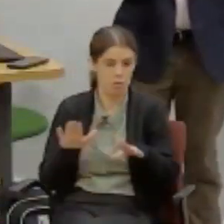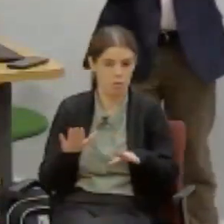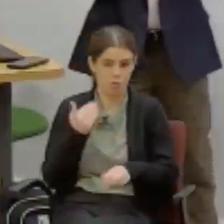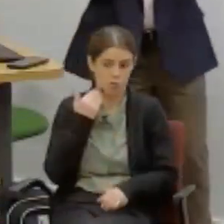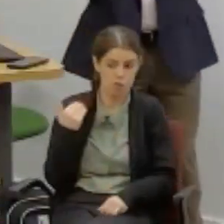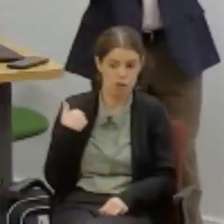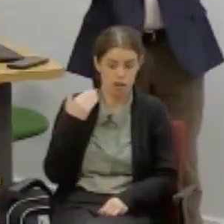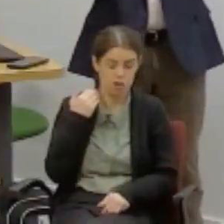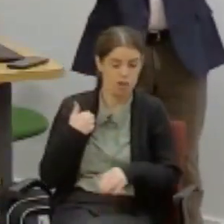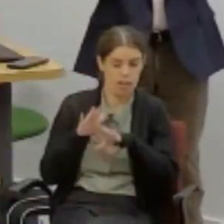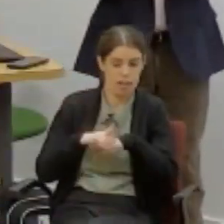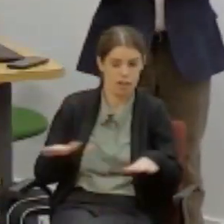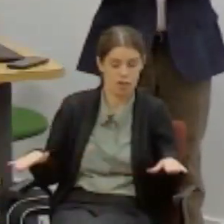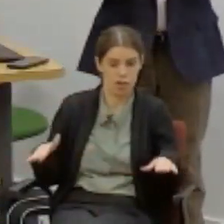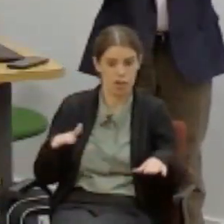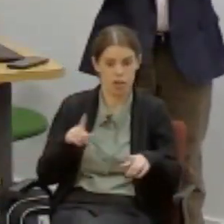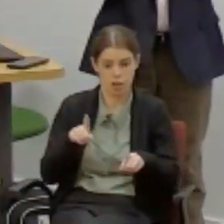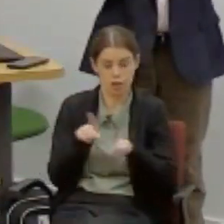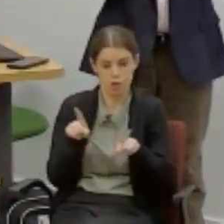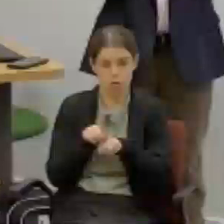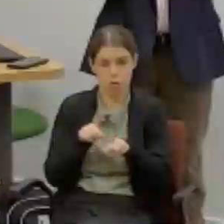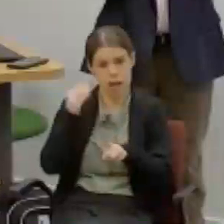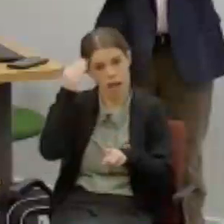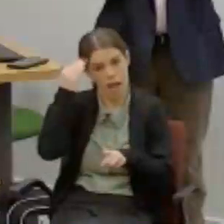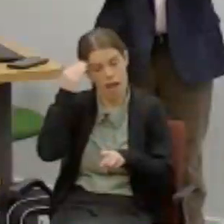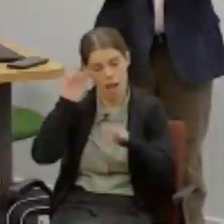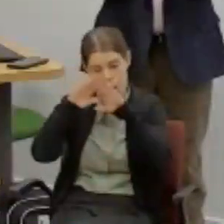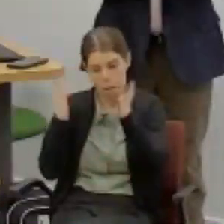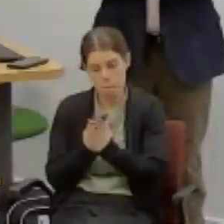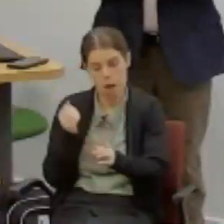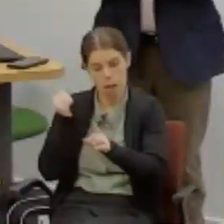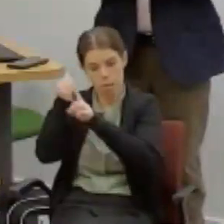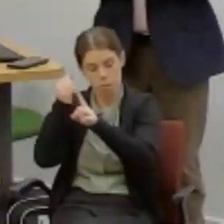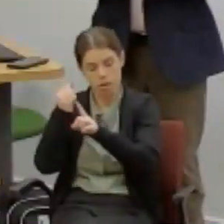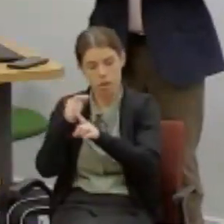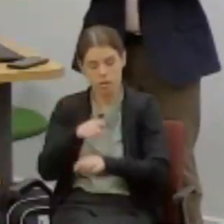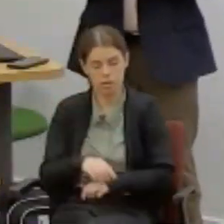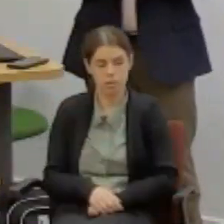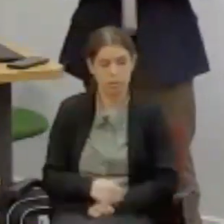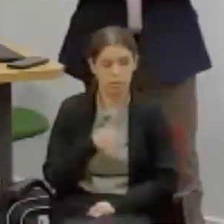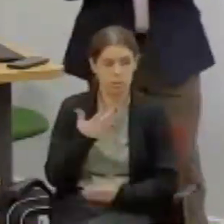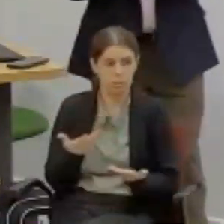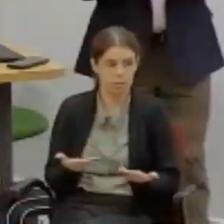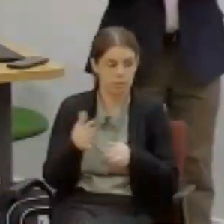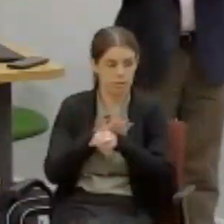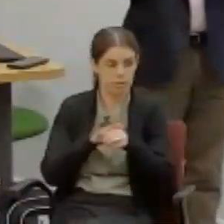you see kids working at need to hit the ball that's gone now as well to number 12. In terms of oh, risk.